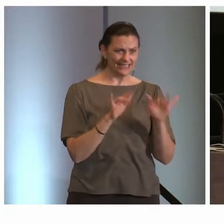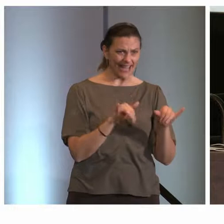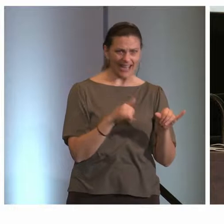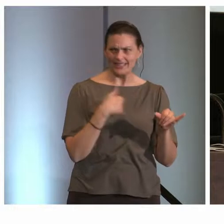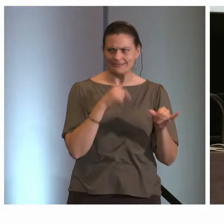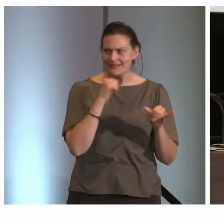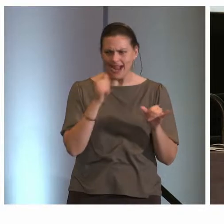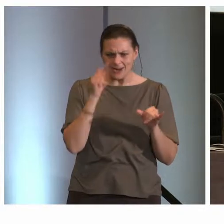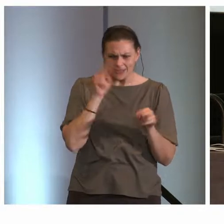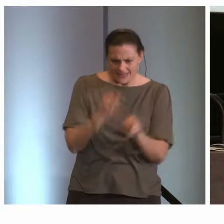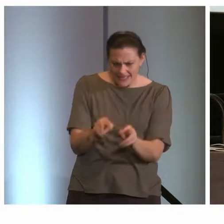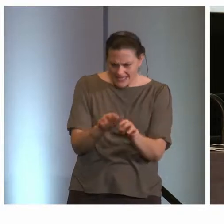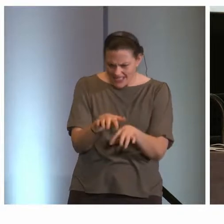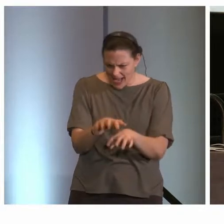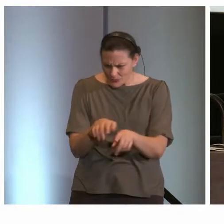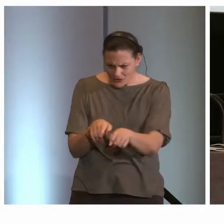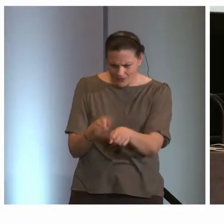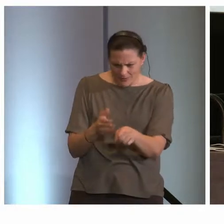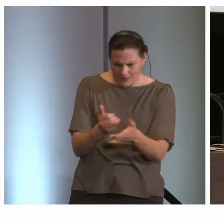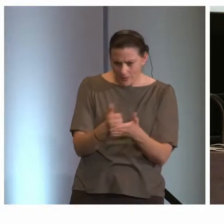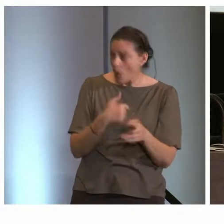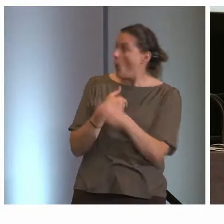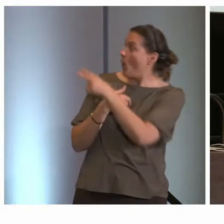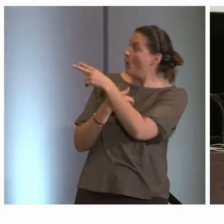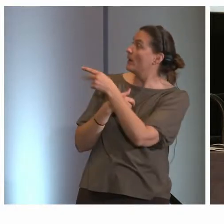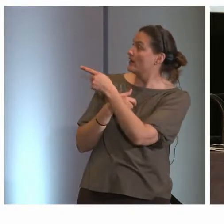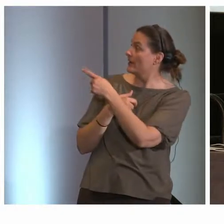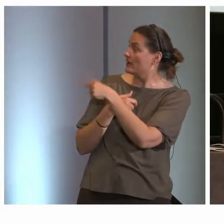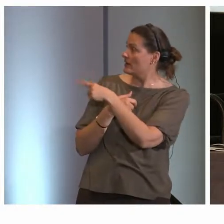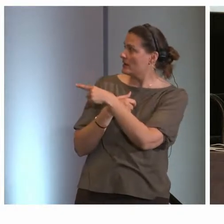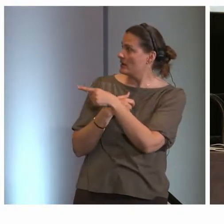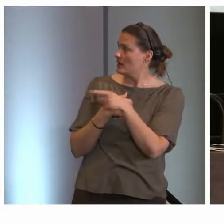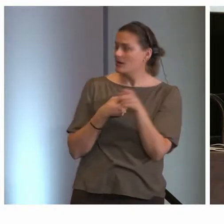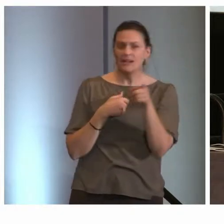that kind of the gist? I'm not seeing captioning and